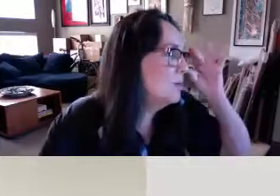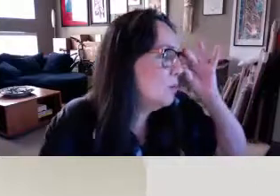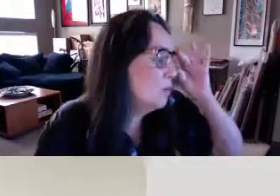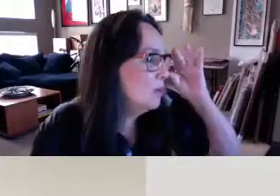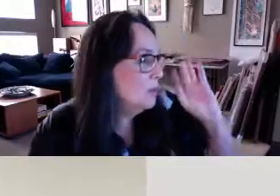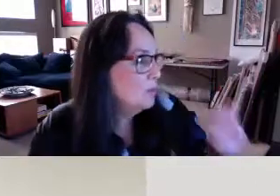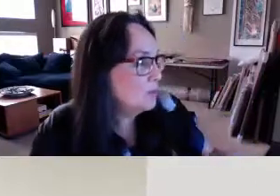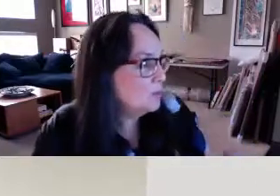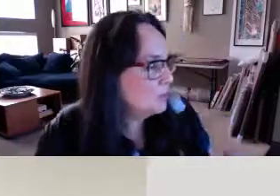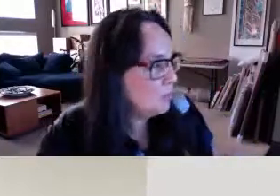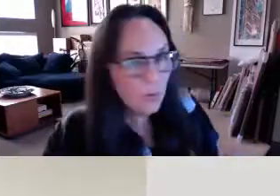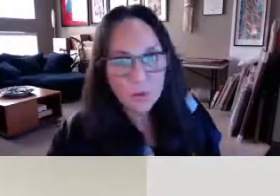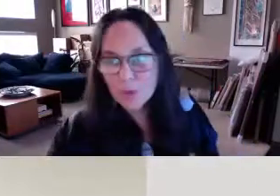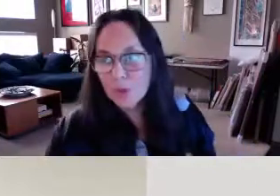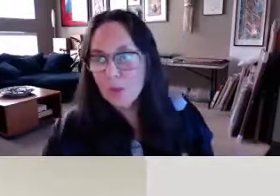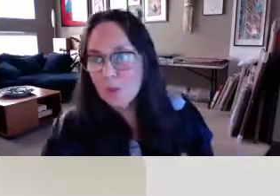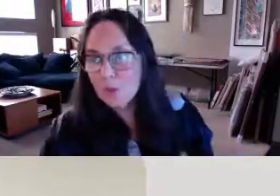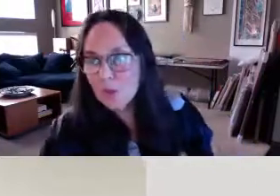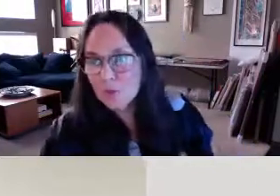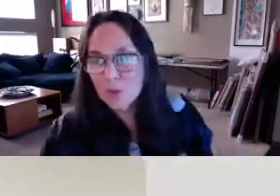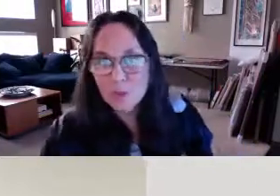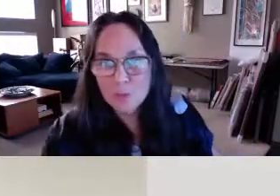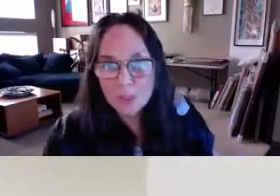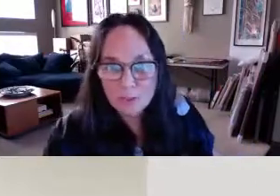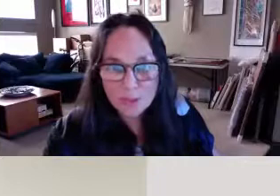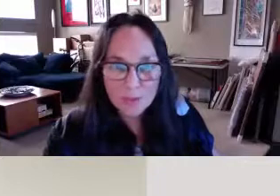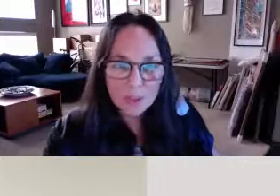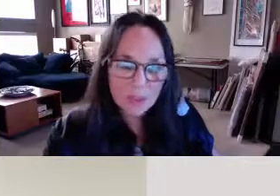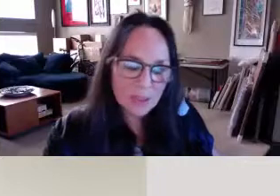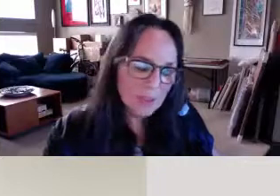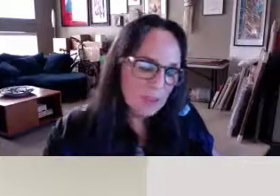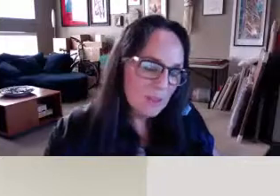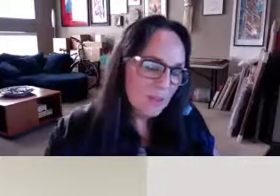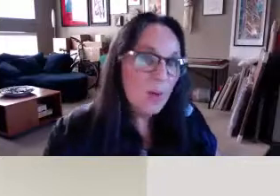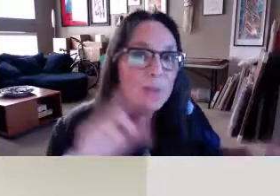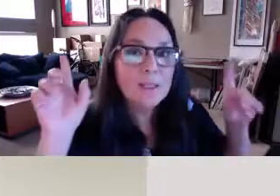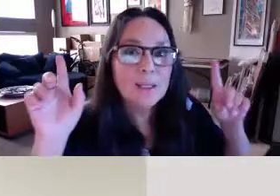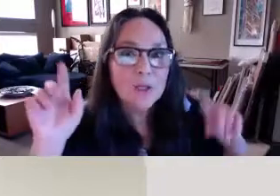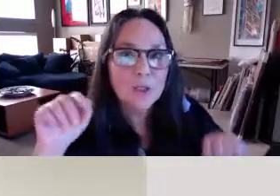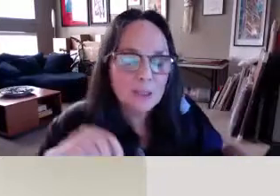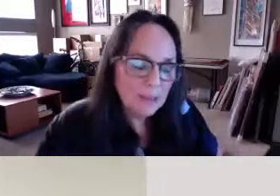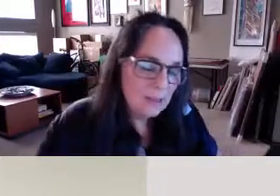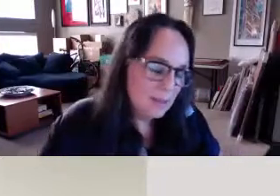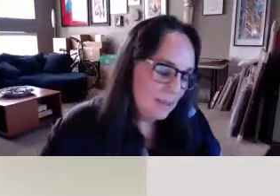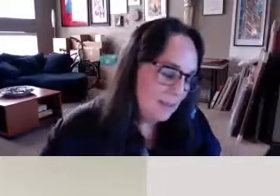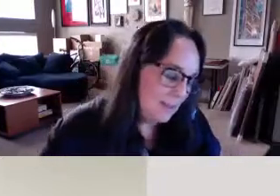whole you know sort of horror short story of its own when it comes to indigenous representation and